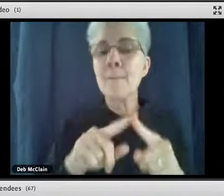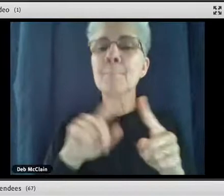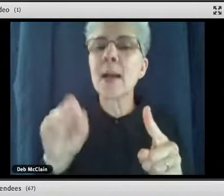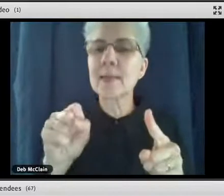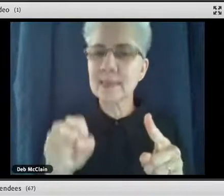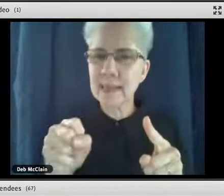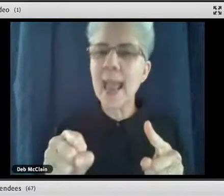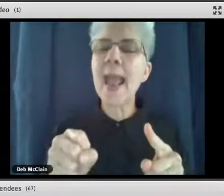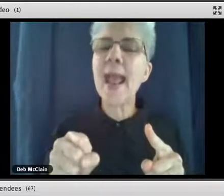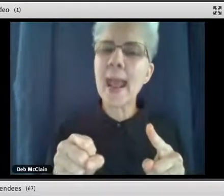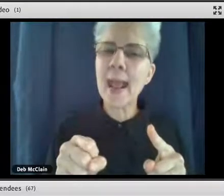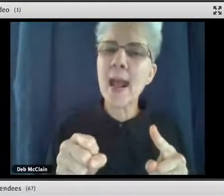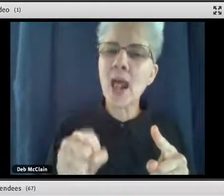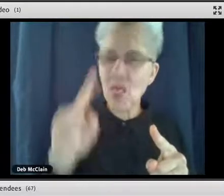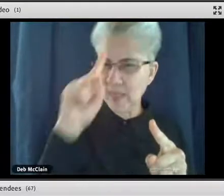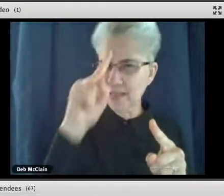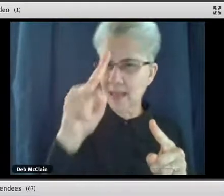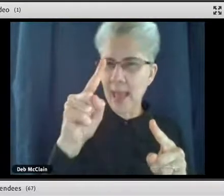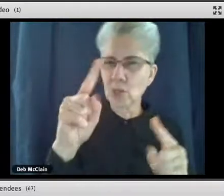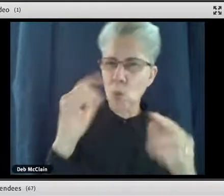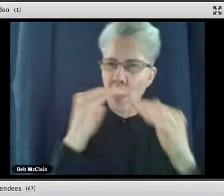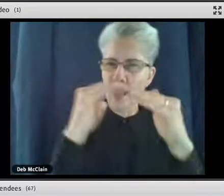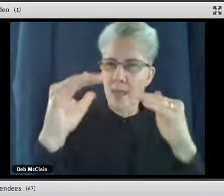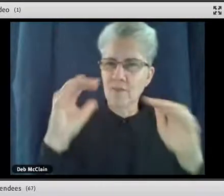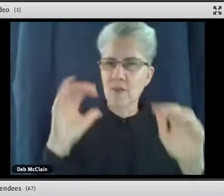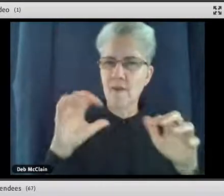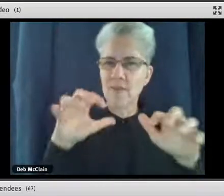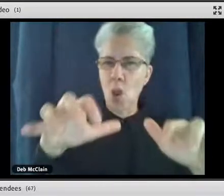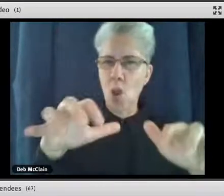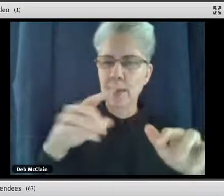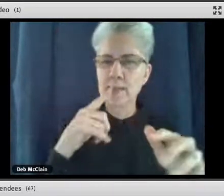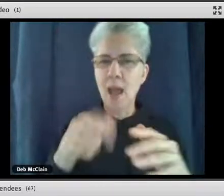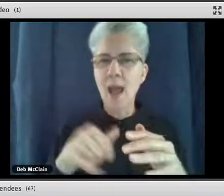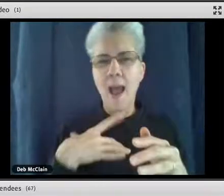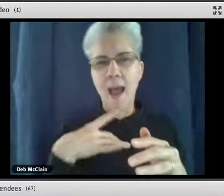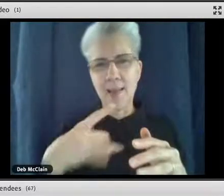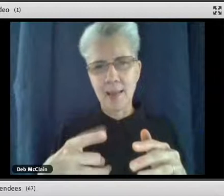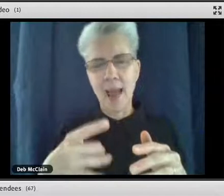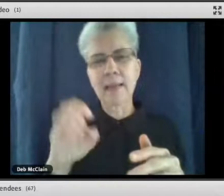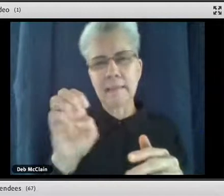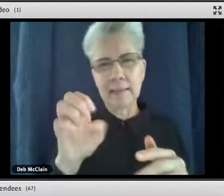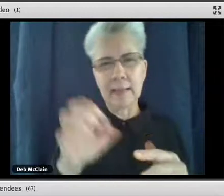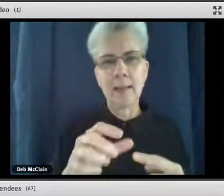if you just really don't want to do it. But, yeah, the intellectual level of the audience, which the item is intended.